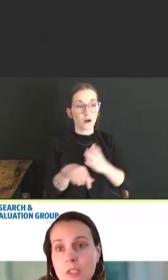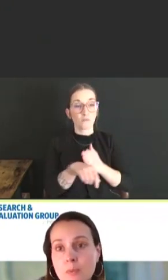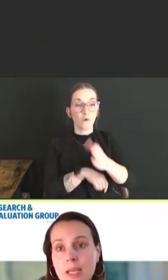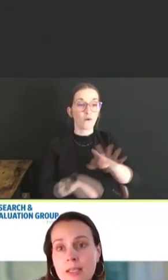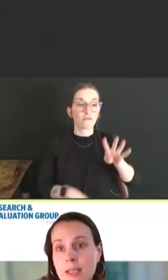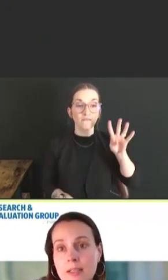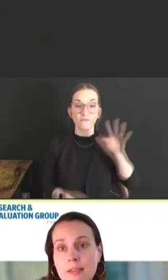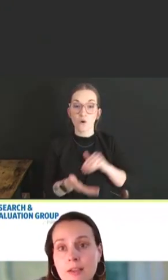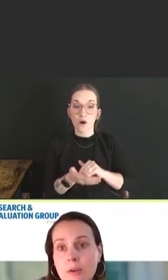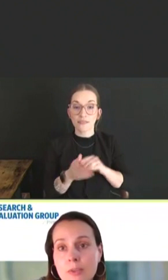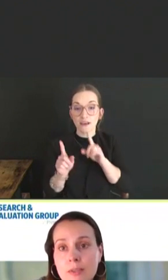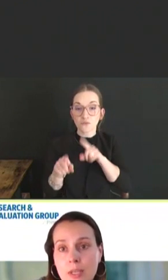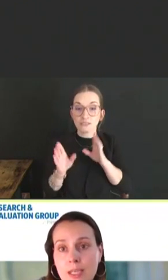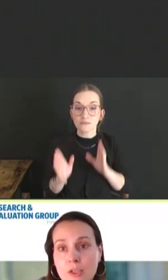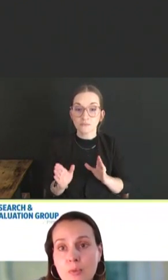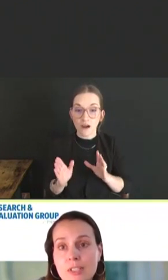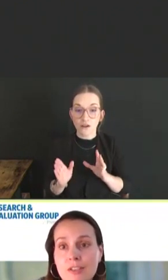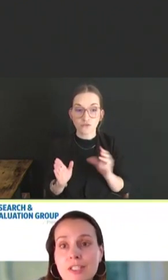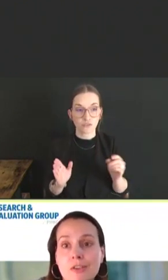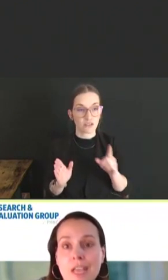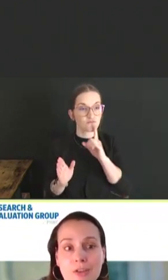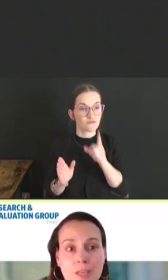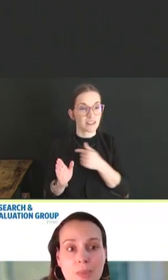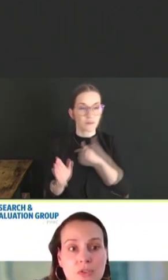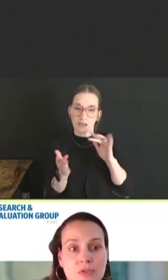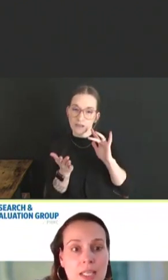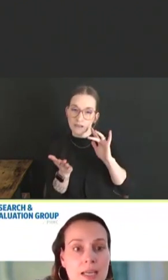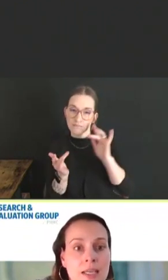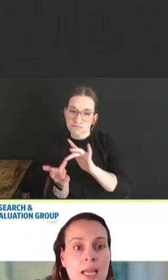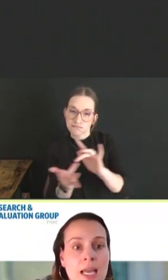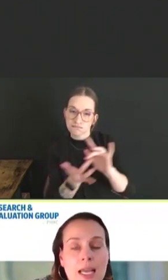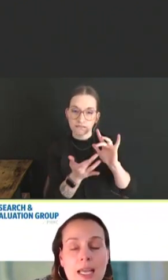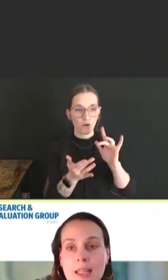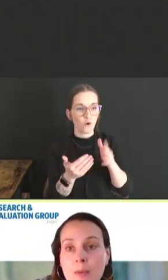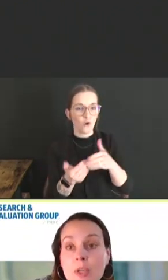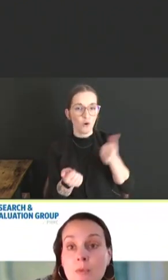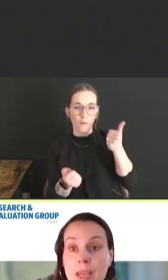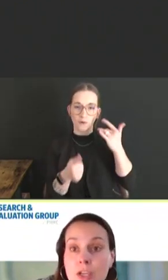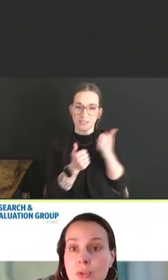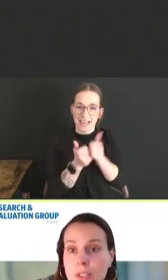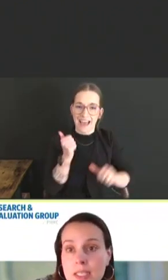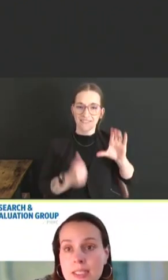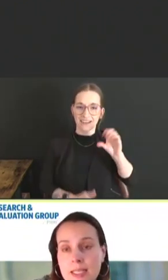really spread in almost every single county in Pennsylvania, and we make sure that these